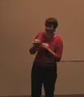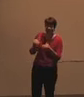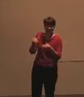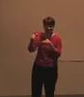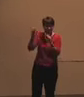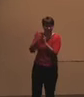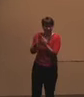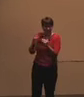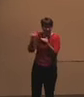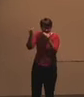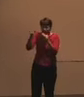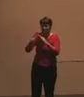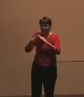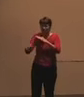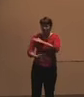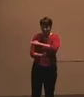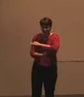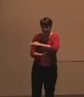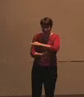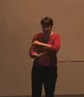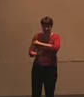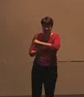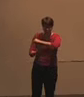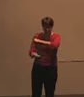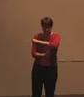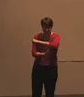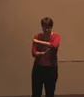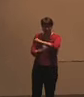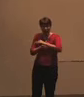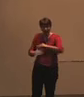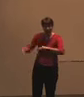And the breeches and upper part breeches is the internet area.